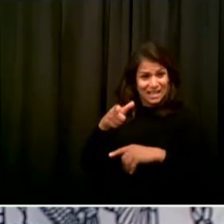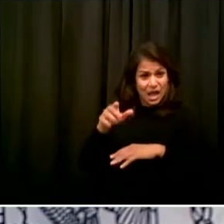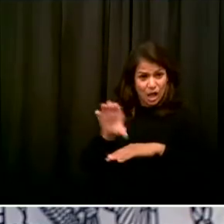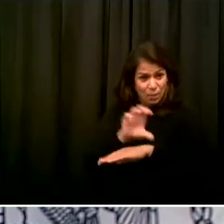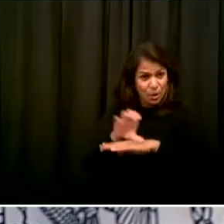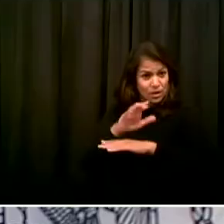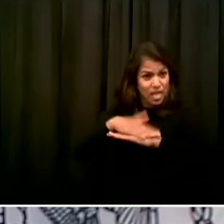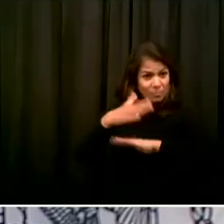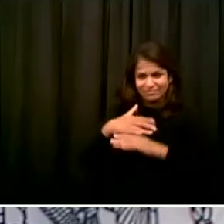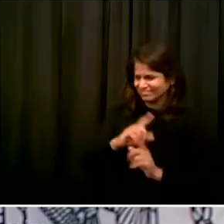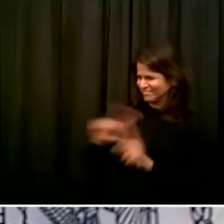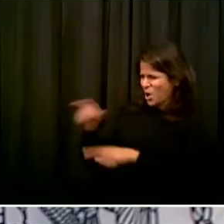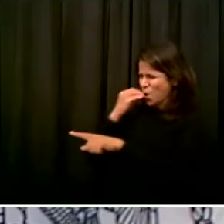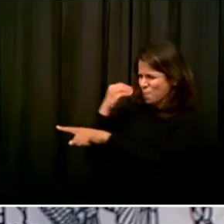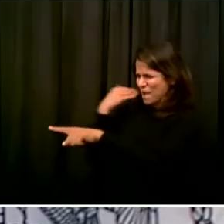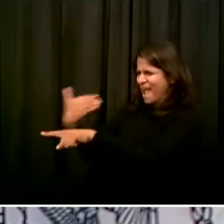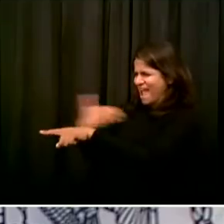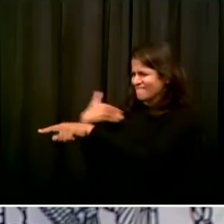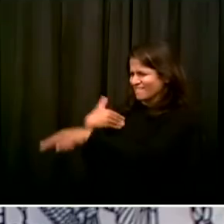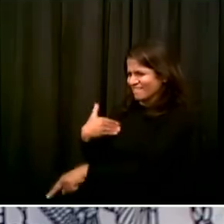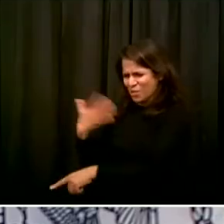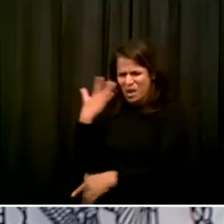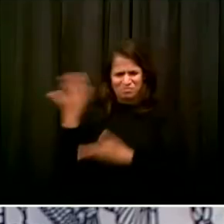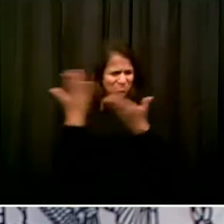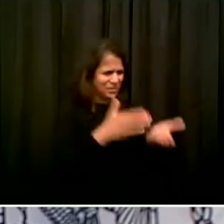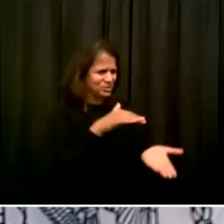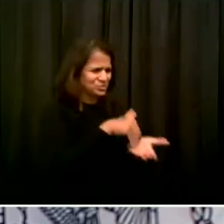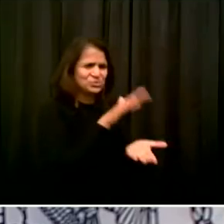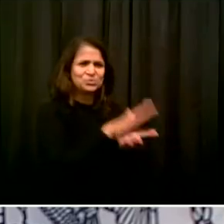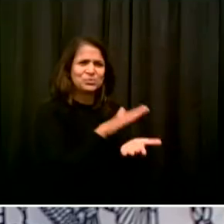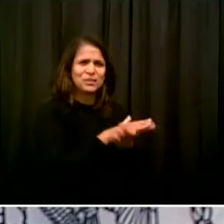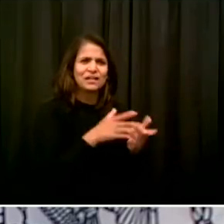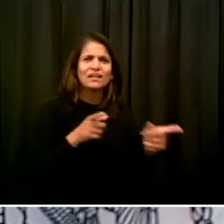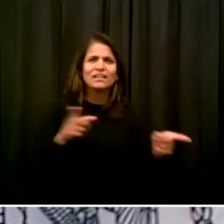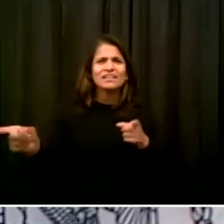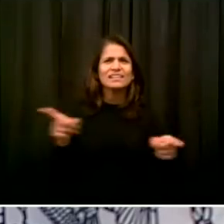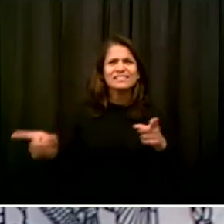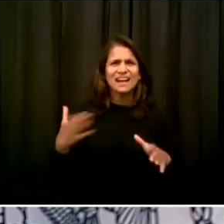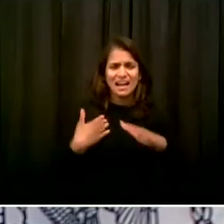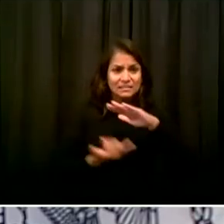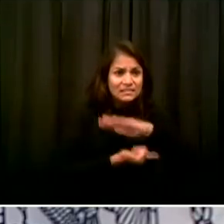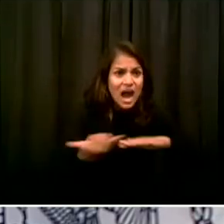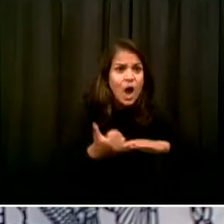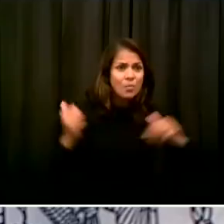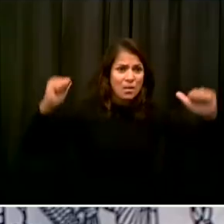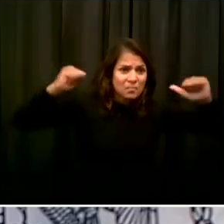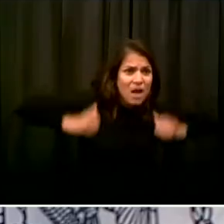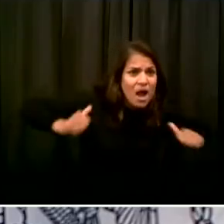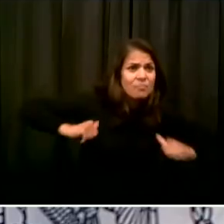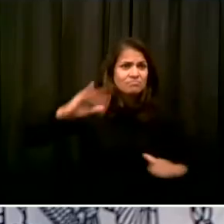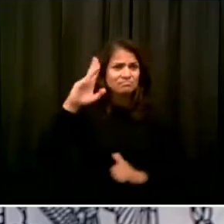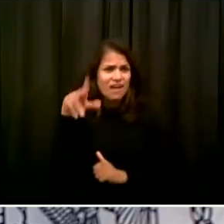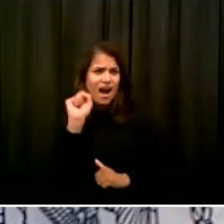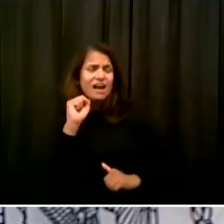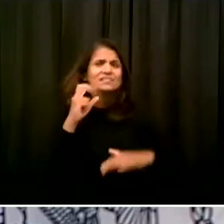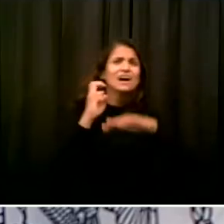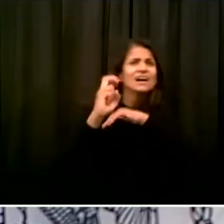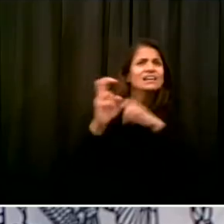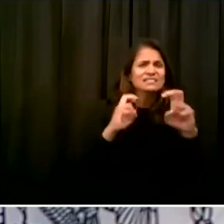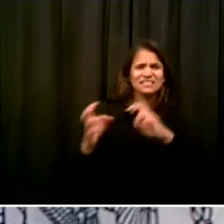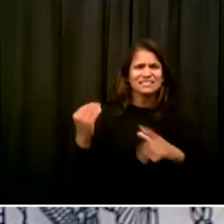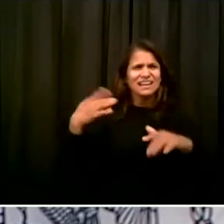WHAT IS T IOF THAT.